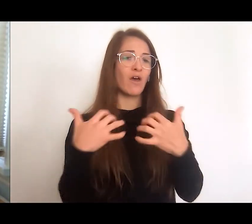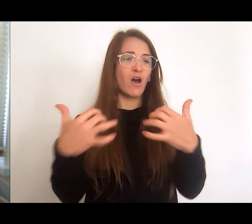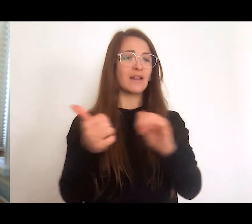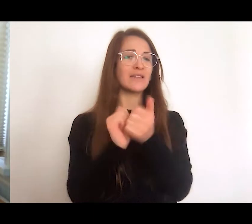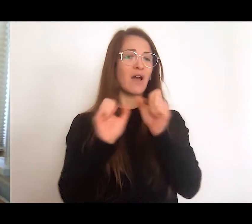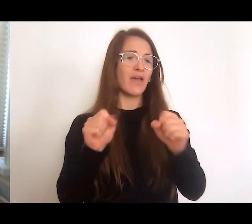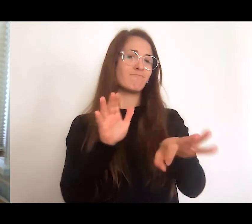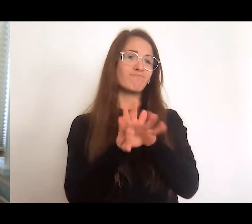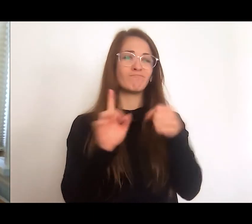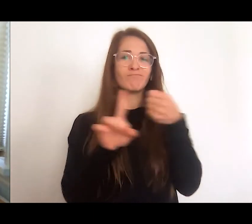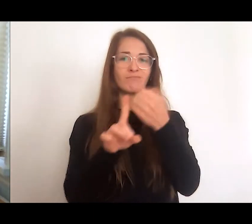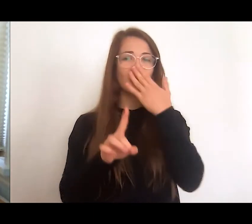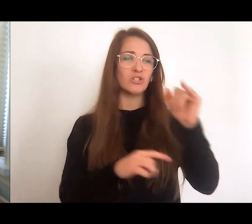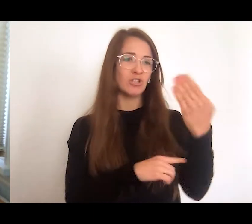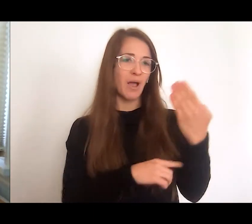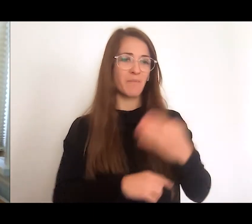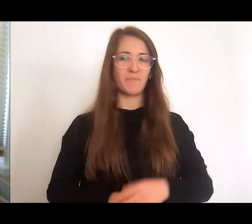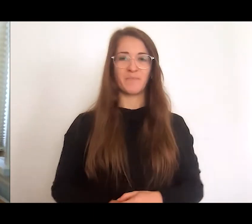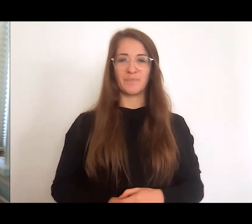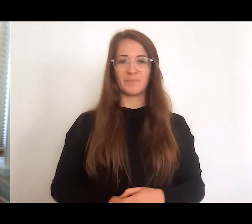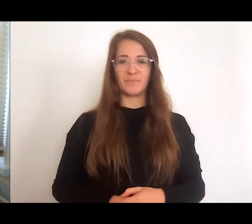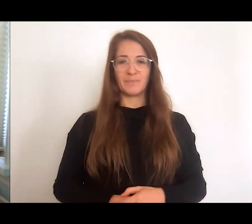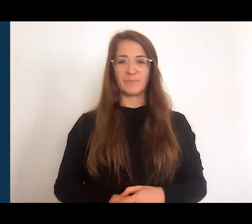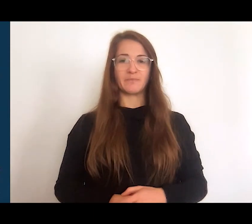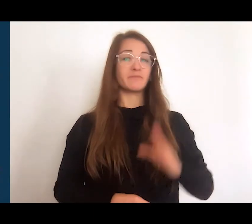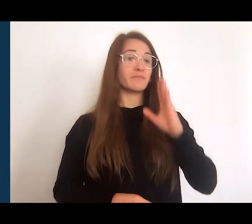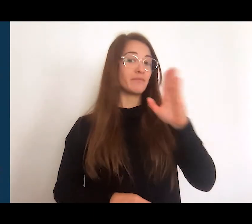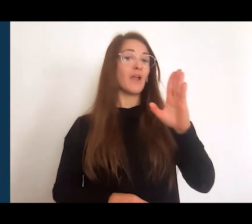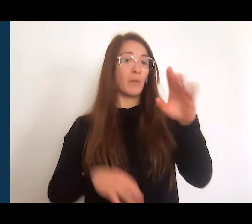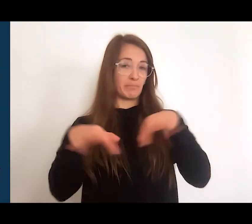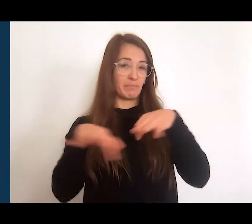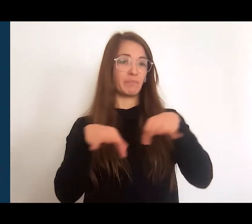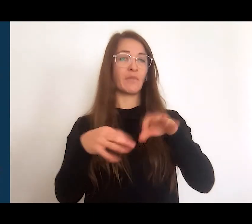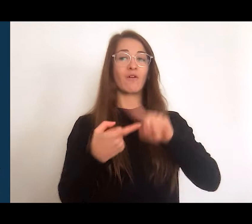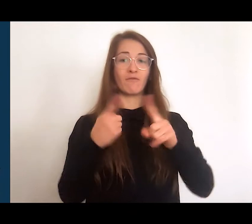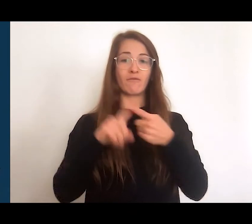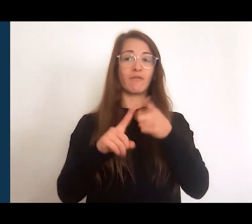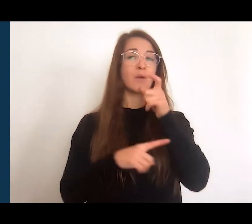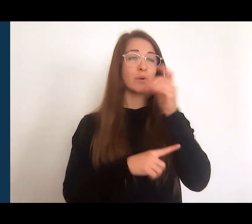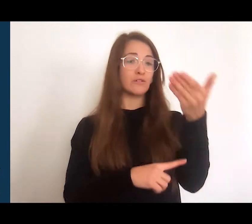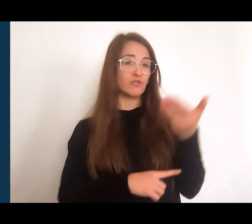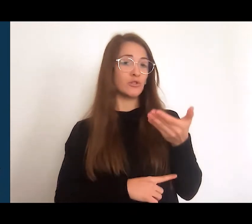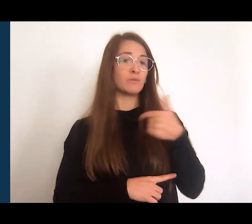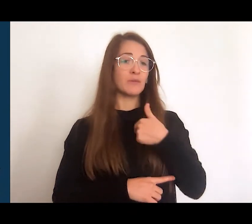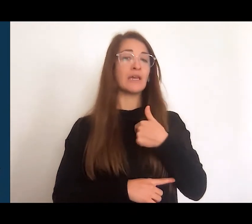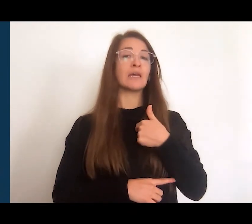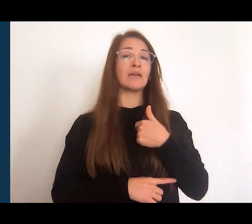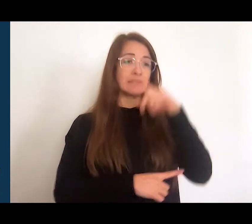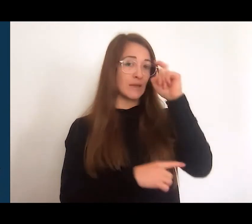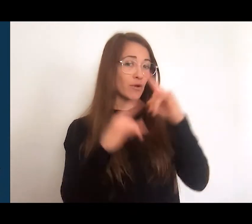SHARE WITH THE AUDIENCE ON FINDING THOSE OPPORTUNITIES. LIKE I SAID A FRIEND